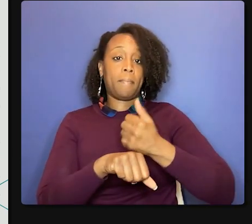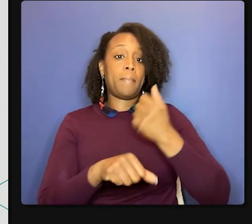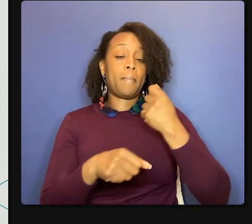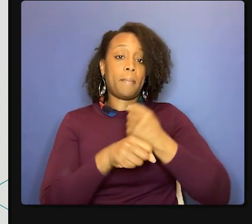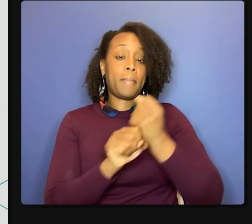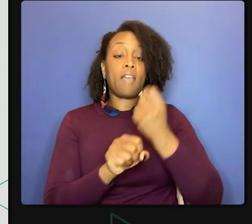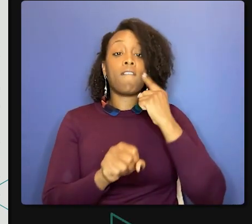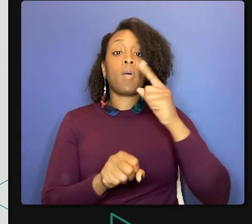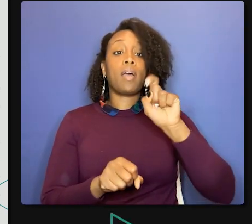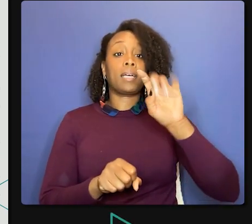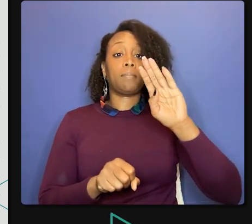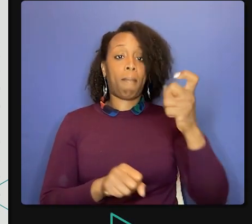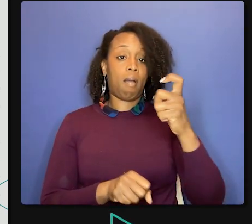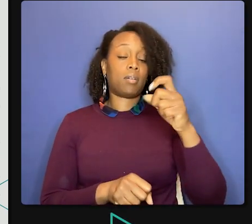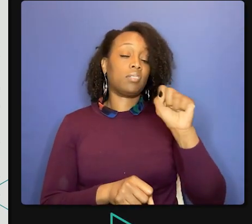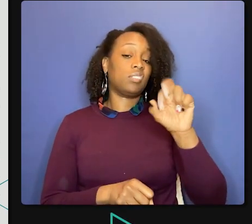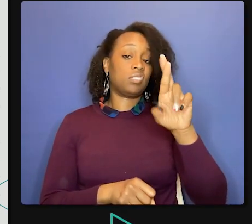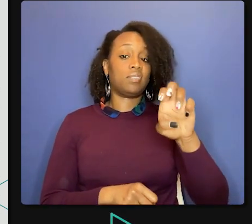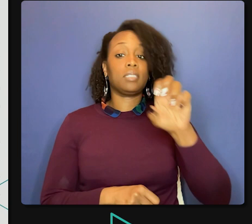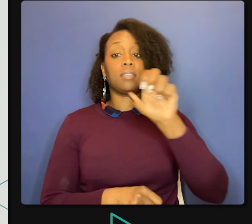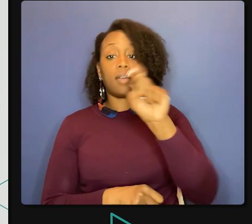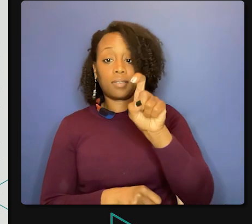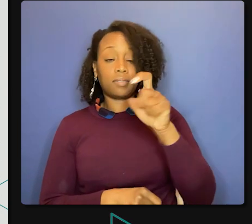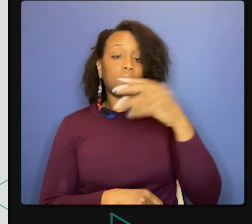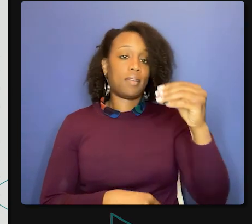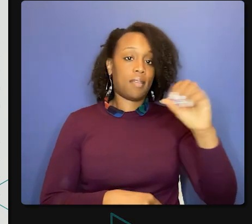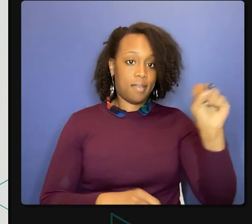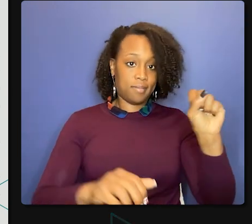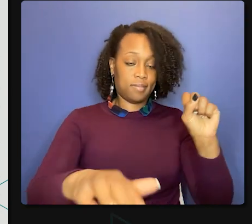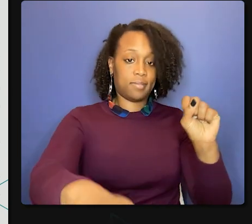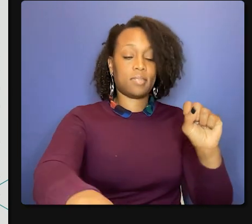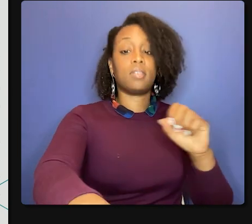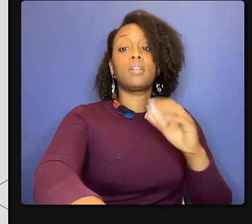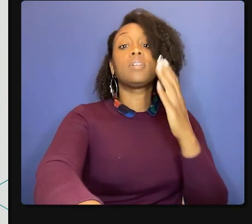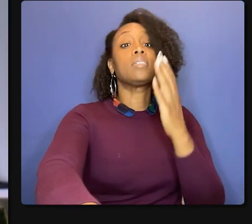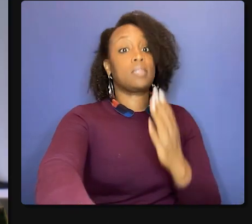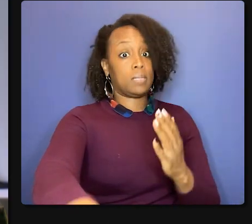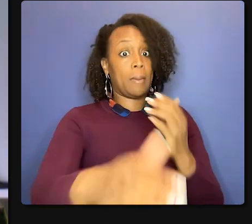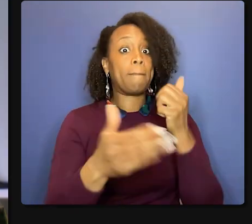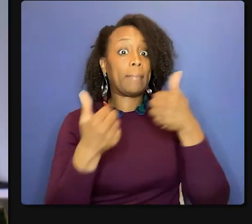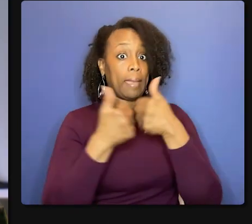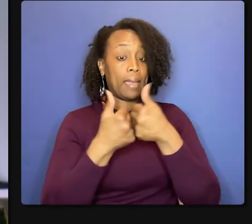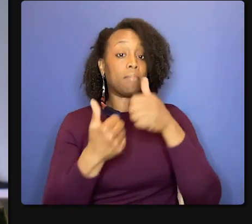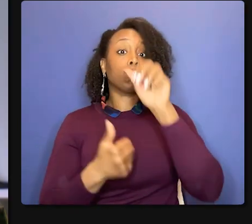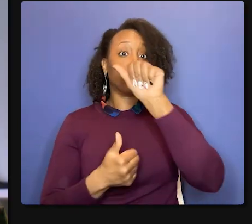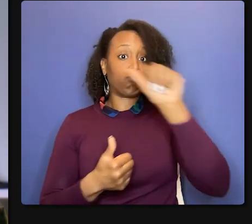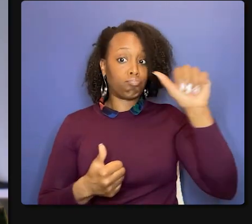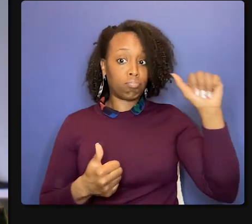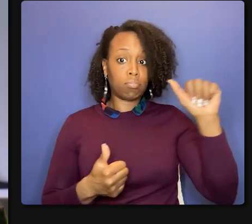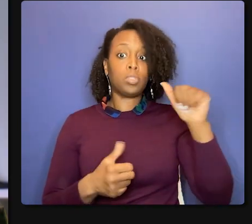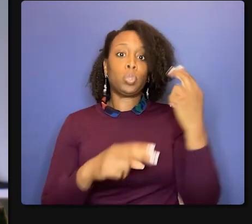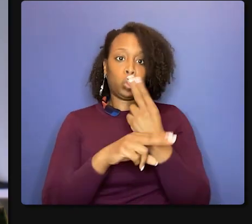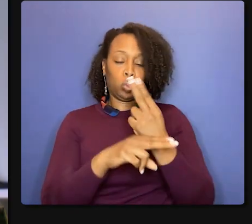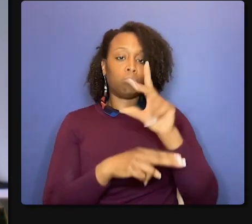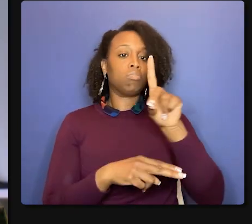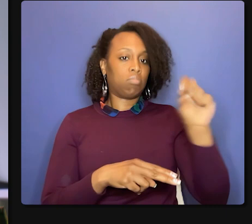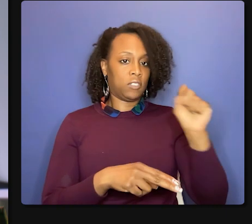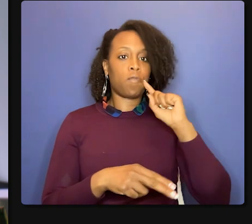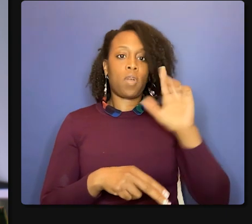for the Xbox series X and series S consoles. There are console titles today, triple A titles that use DirectStorage for their loading.